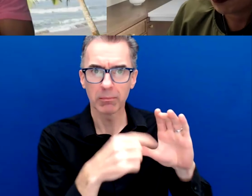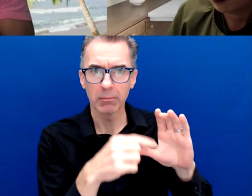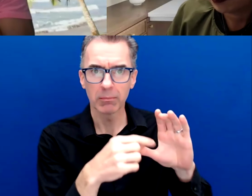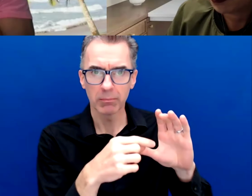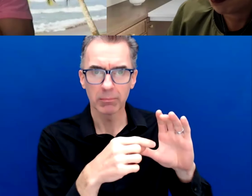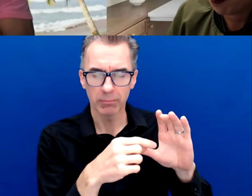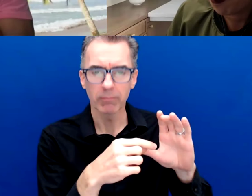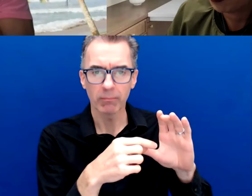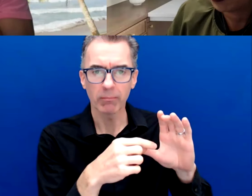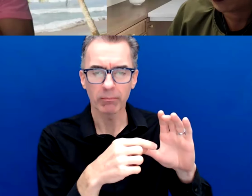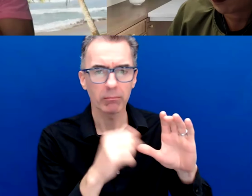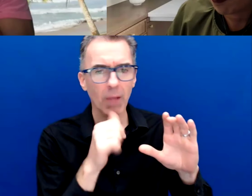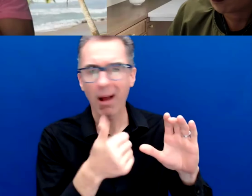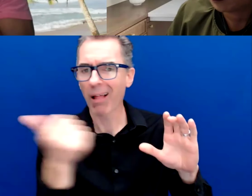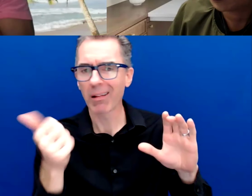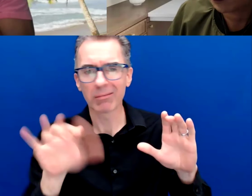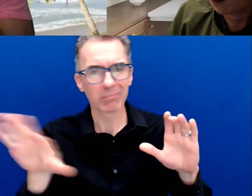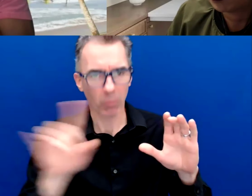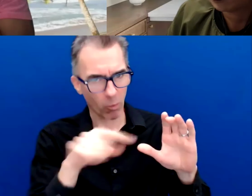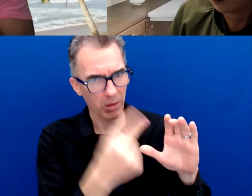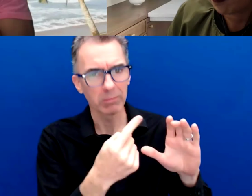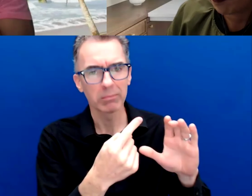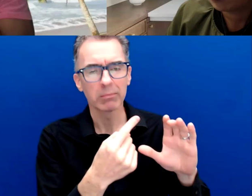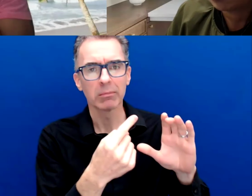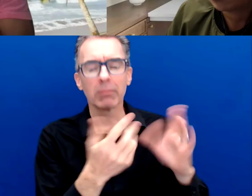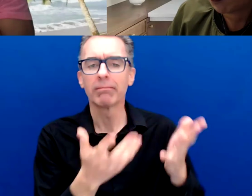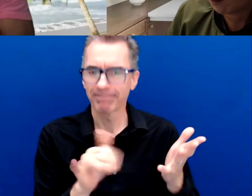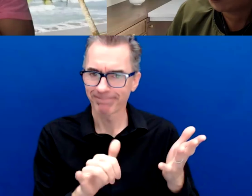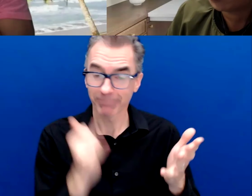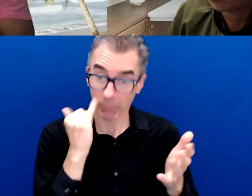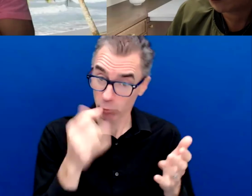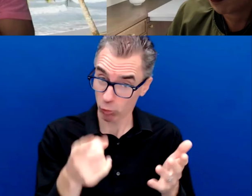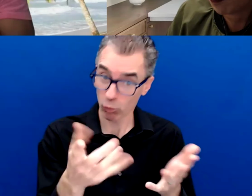So be mindful of if you want to employ some creative ways